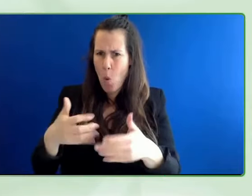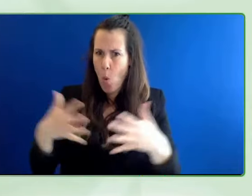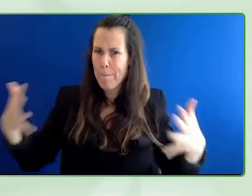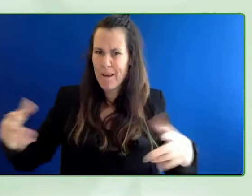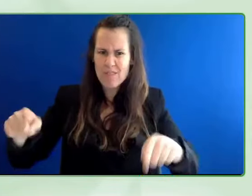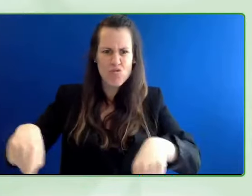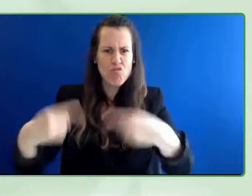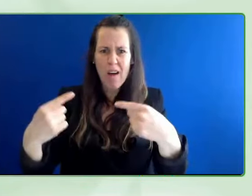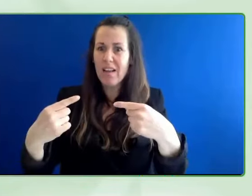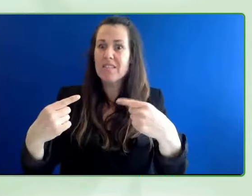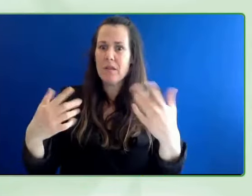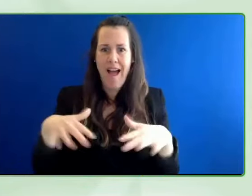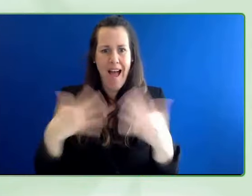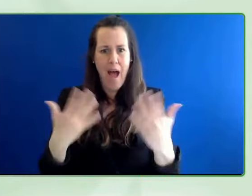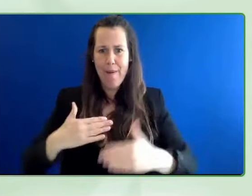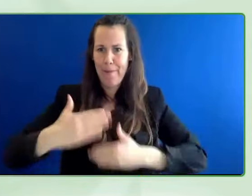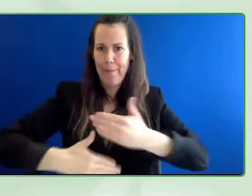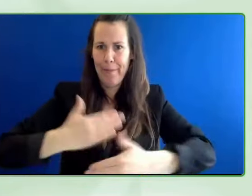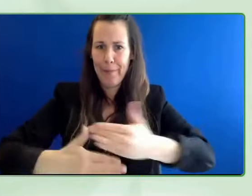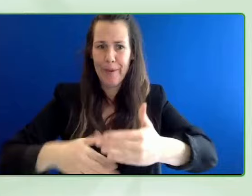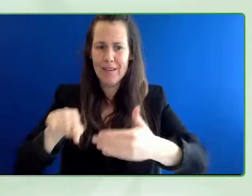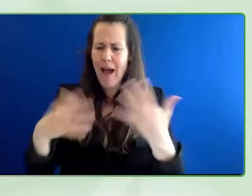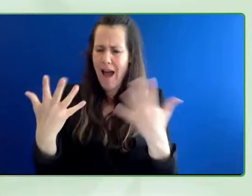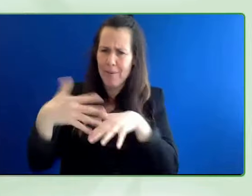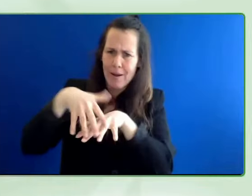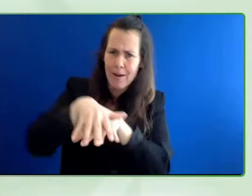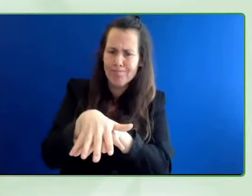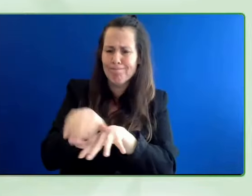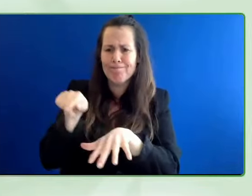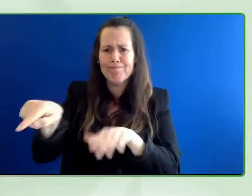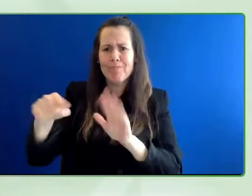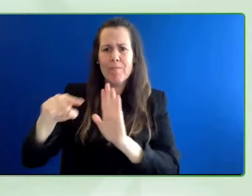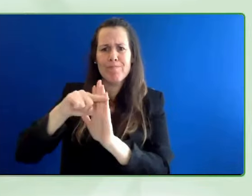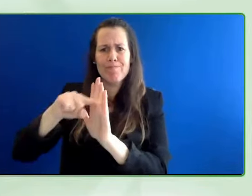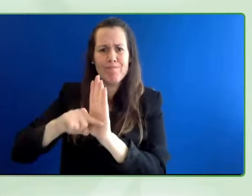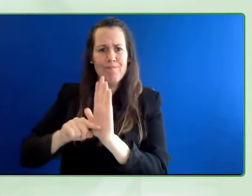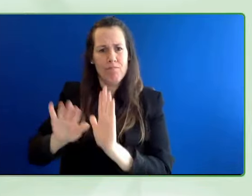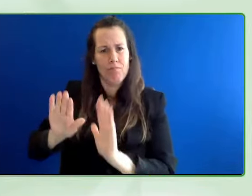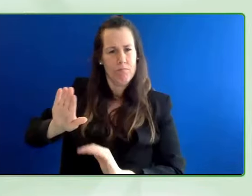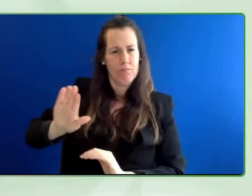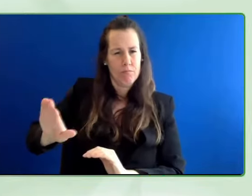I am president of the global alliance of assistive technology organisations, which is an umbrella